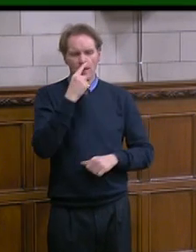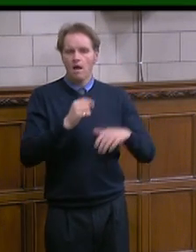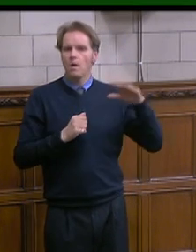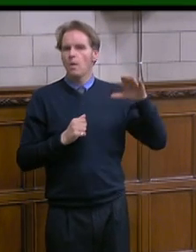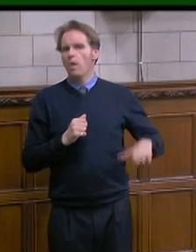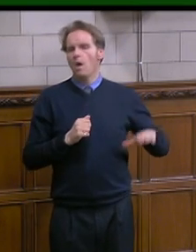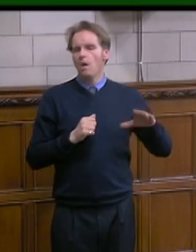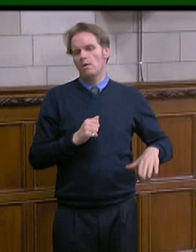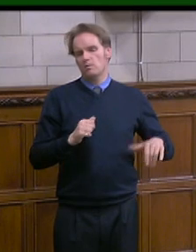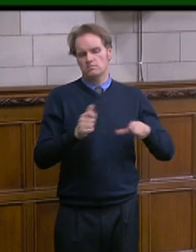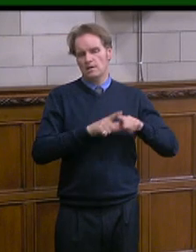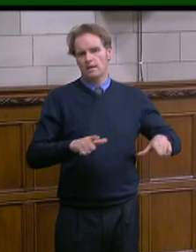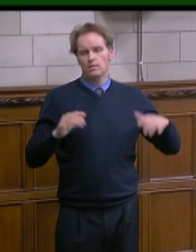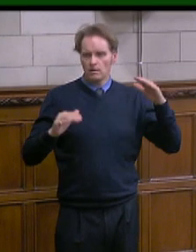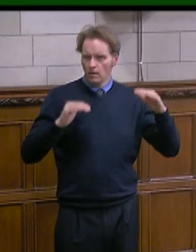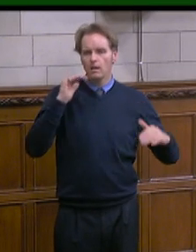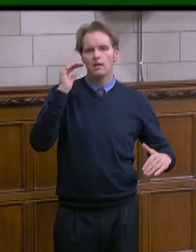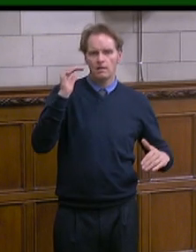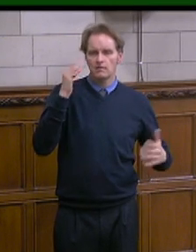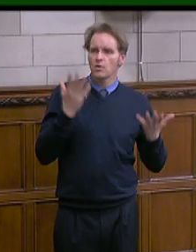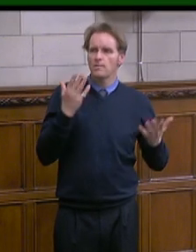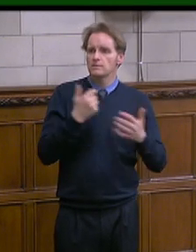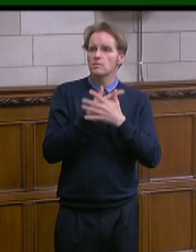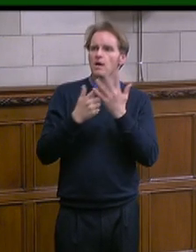by teachers but by employers.